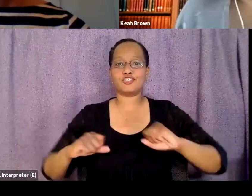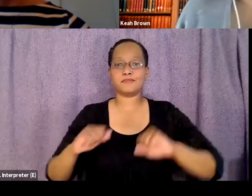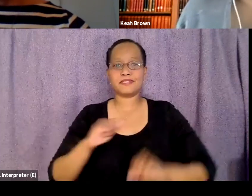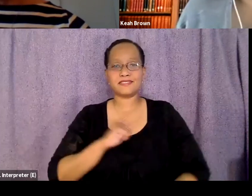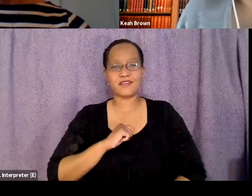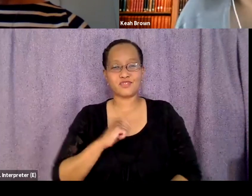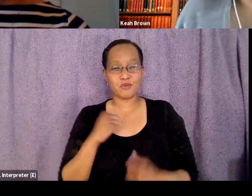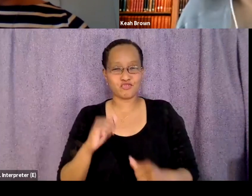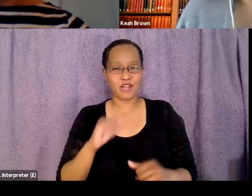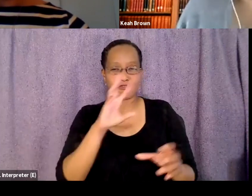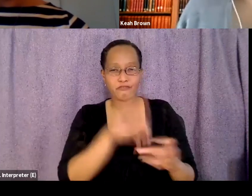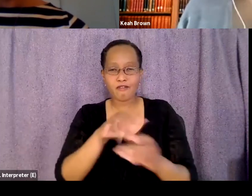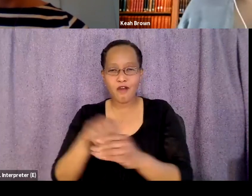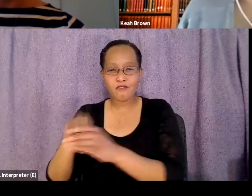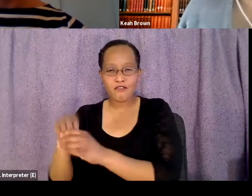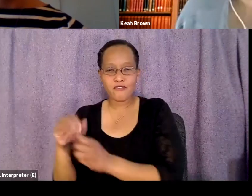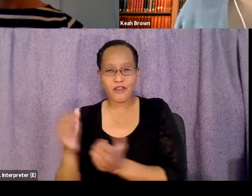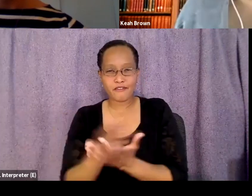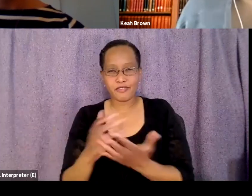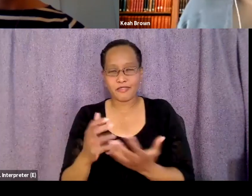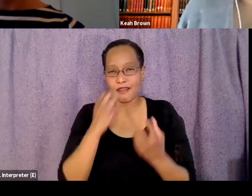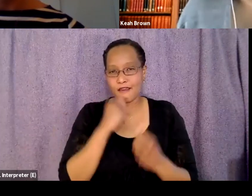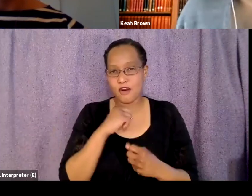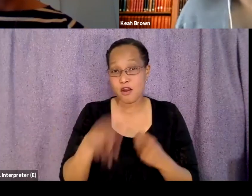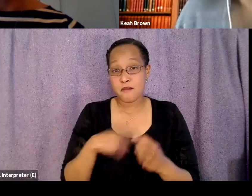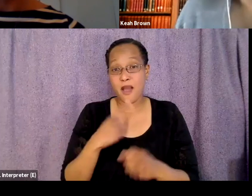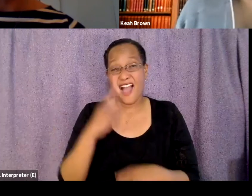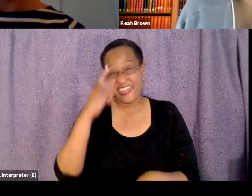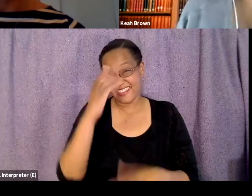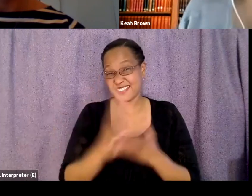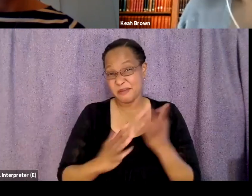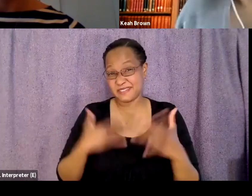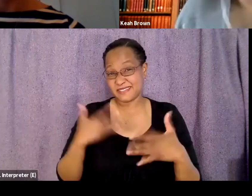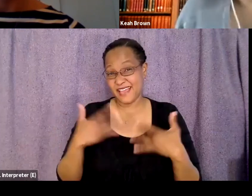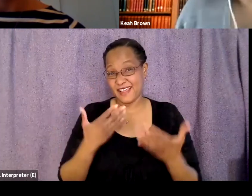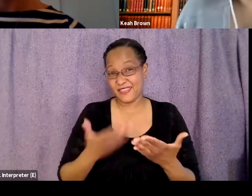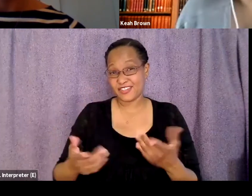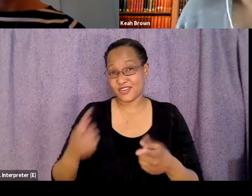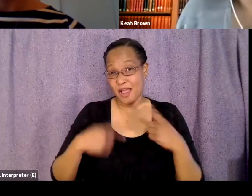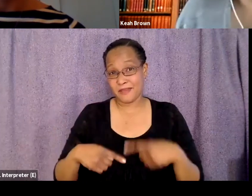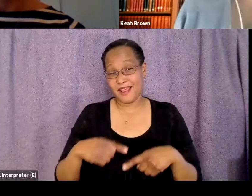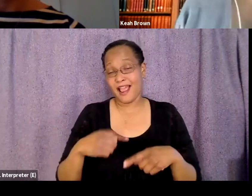Keah Brown: and seeing what sticks, I do think that some exciting things are coming and I can't wait to share them with you but.